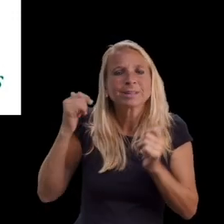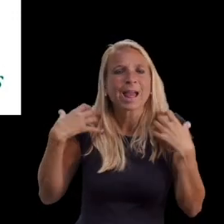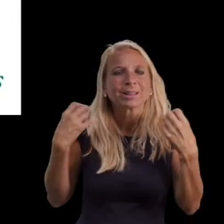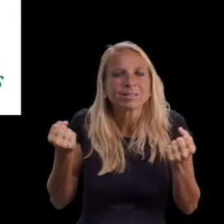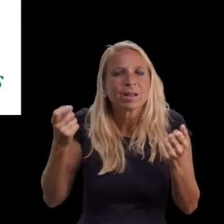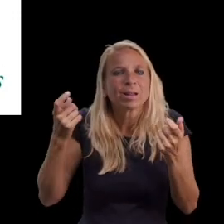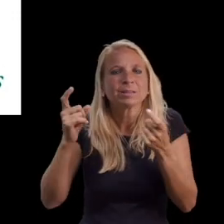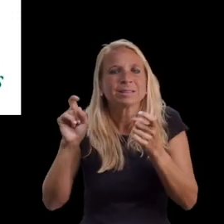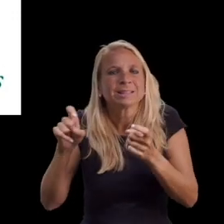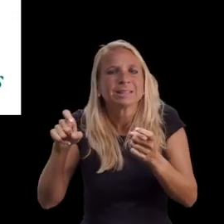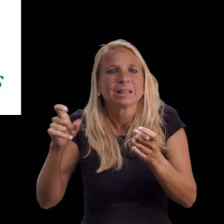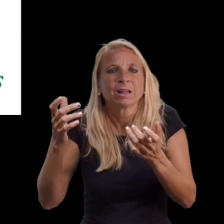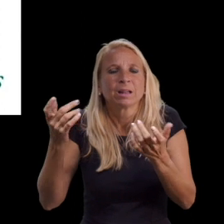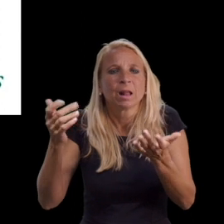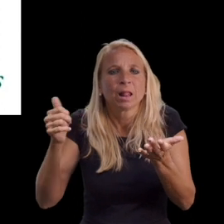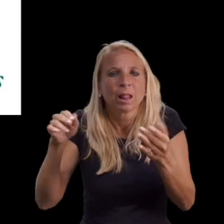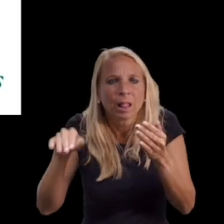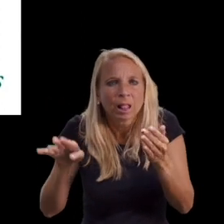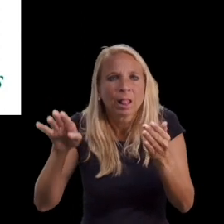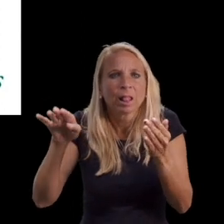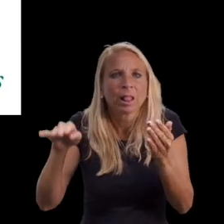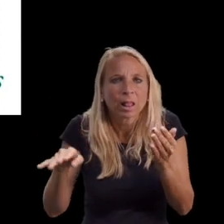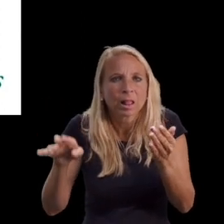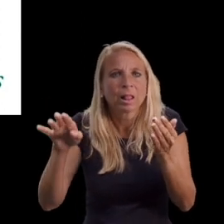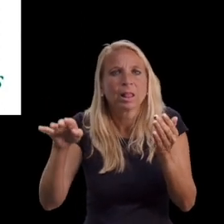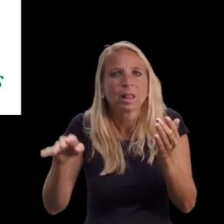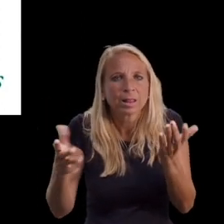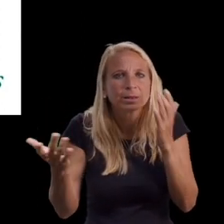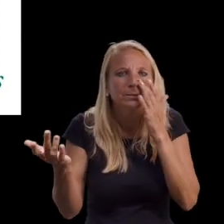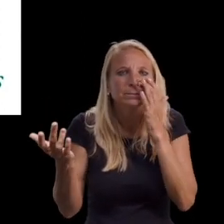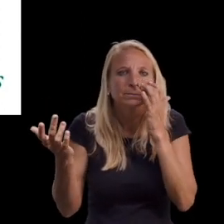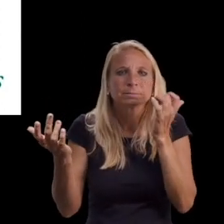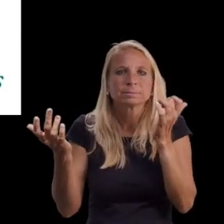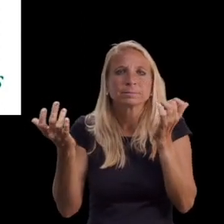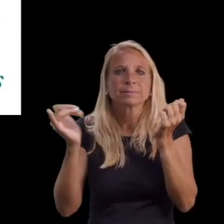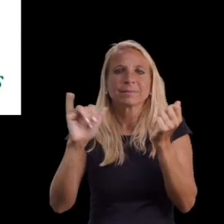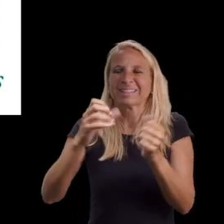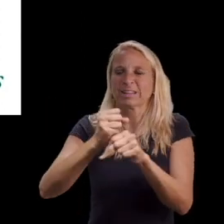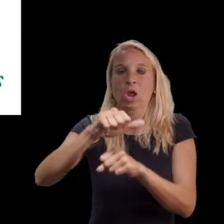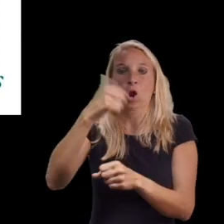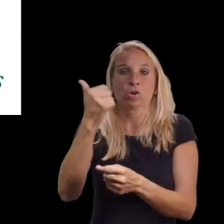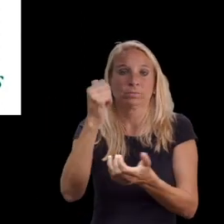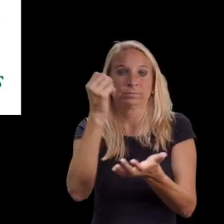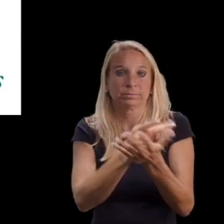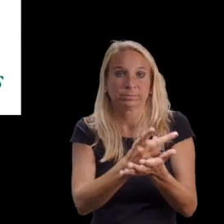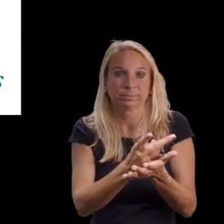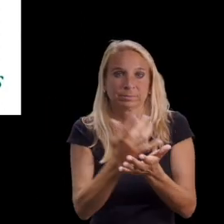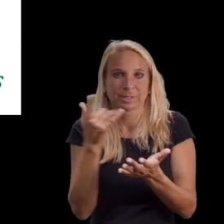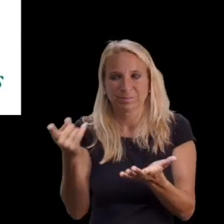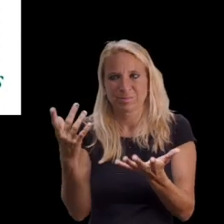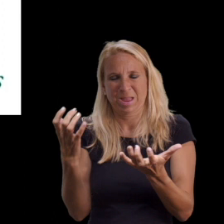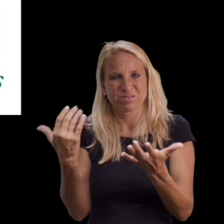that has to be made known so that they don't just get another like here's the authorization because they asked for to new services.